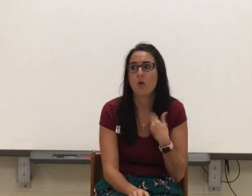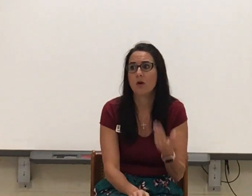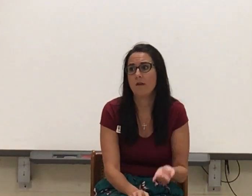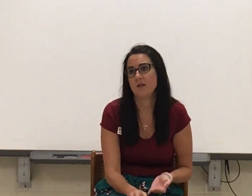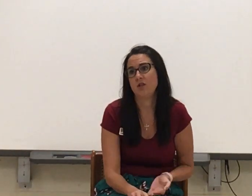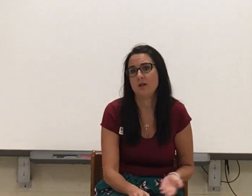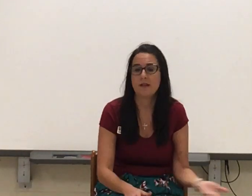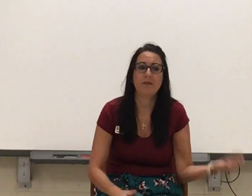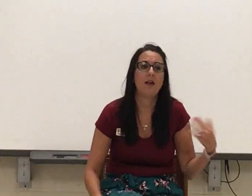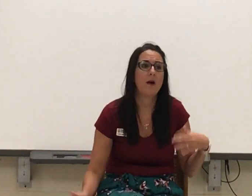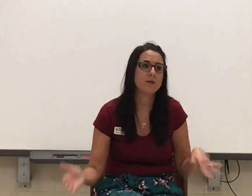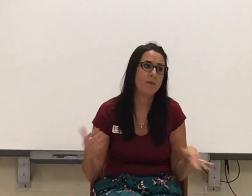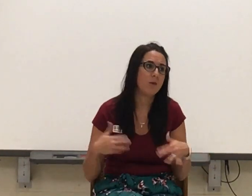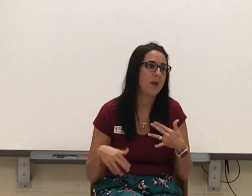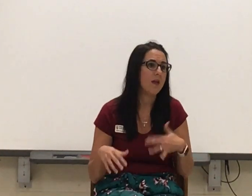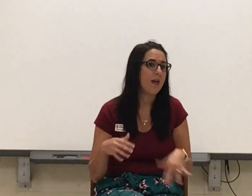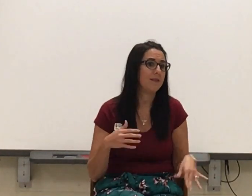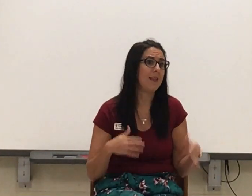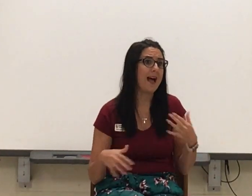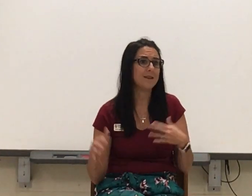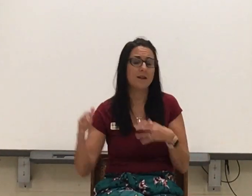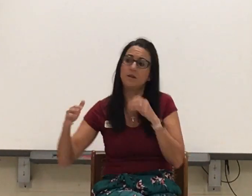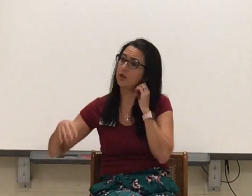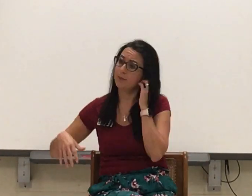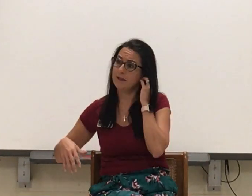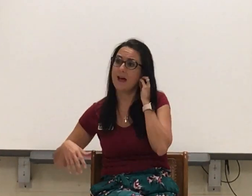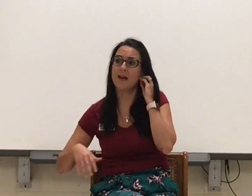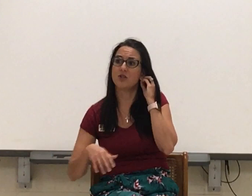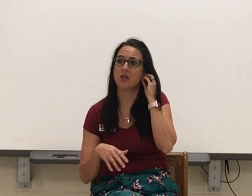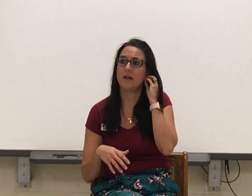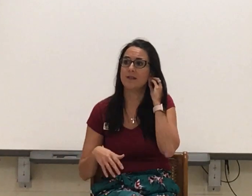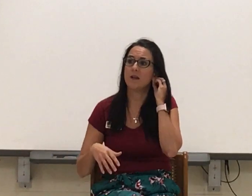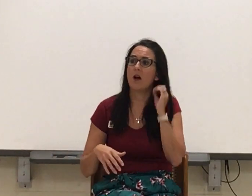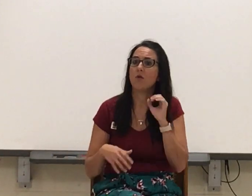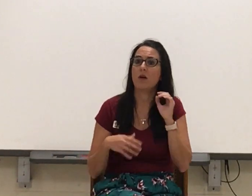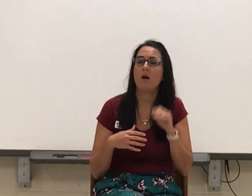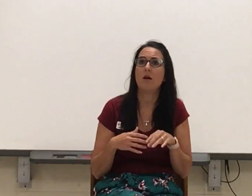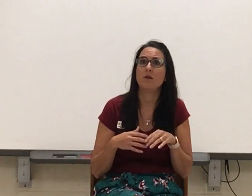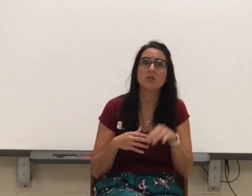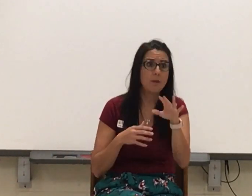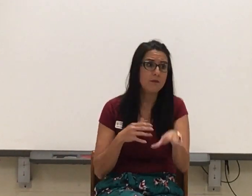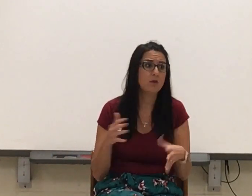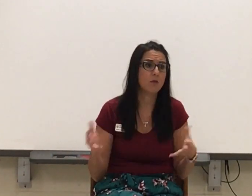understand. And that's something we have to work on this year, because I feel like that was something that we lacked a little bit last year, is that ya'll .. some of you were